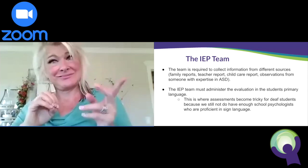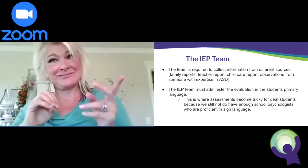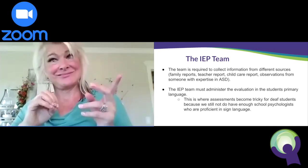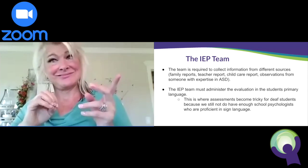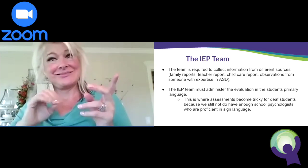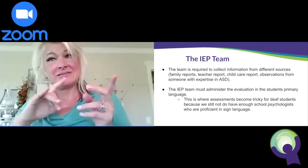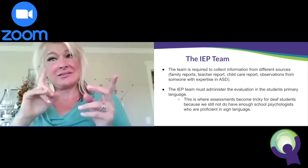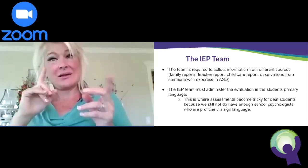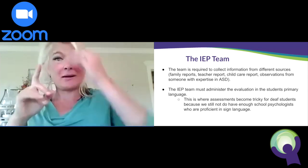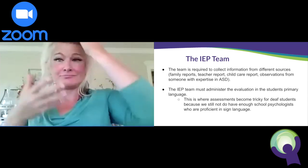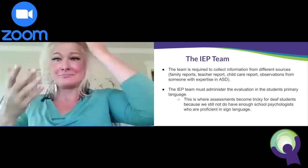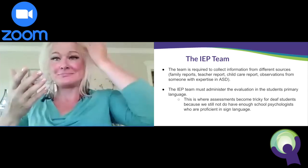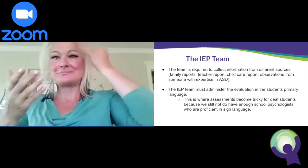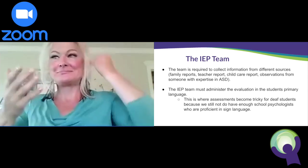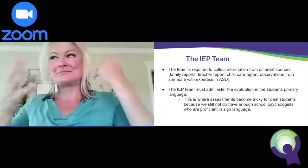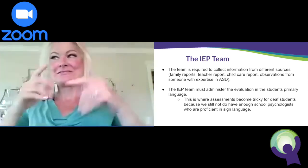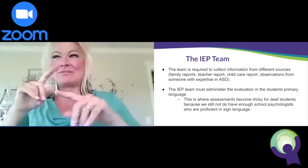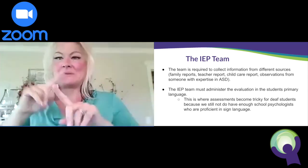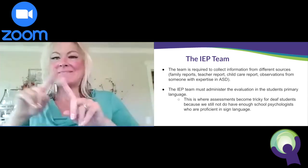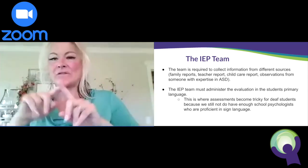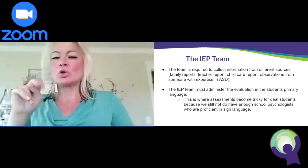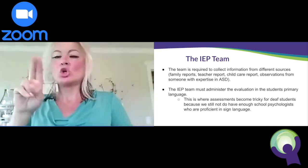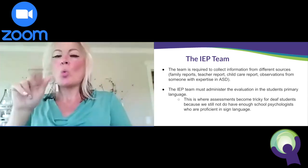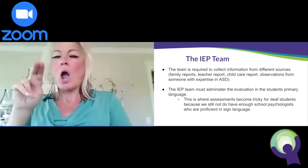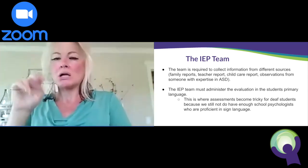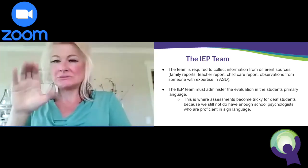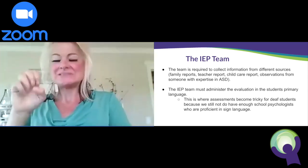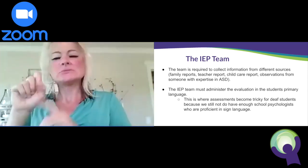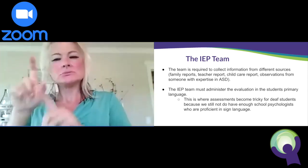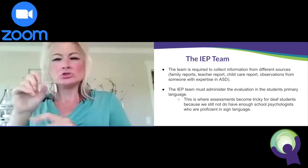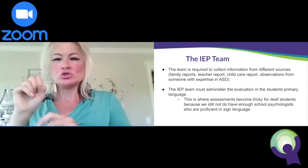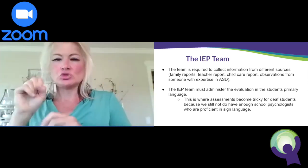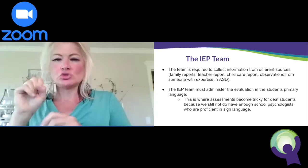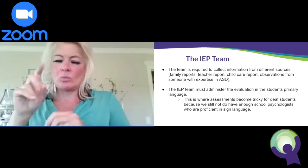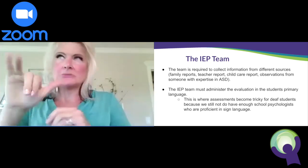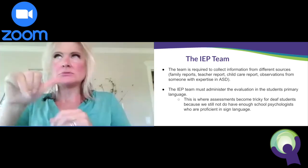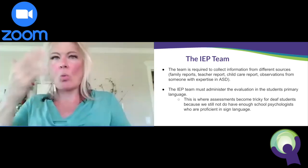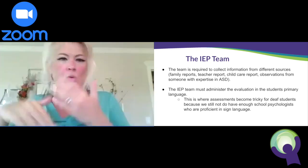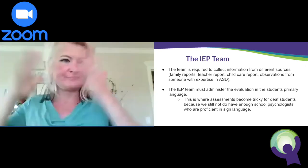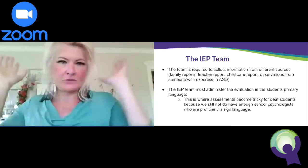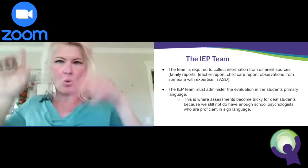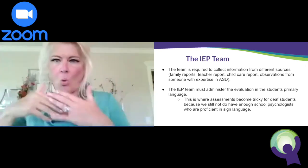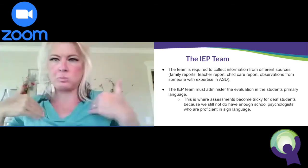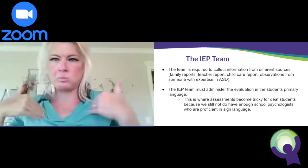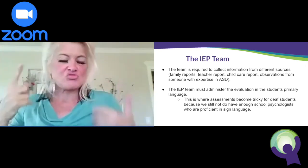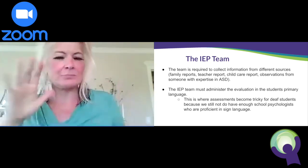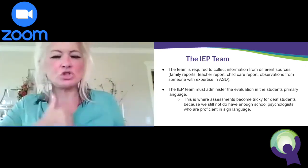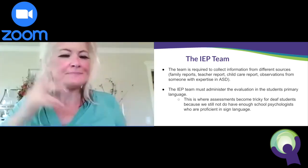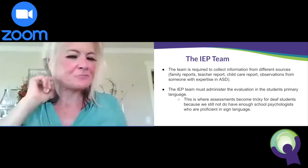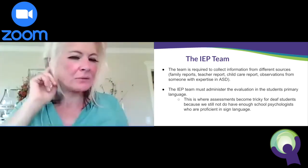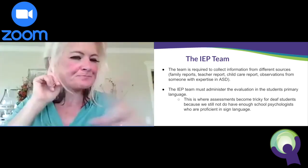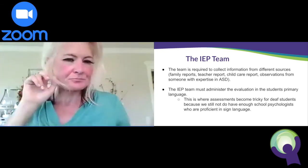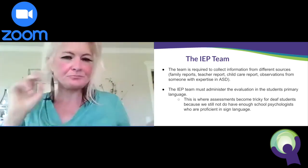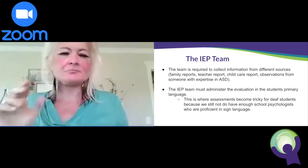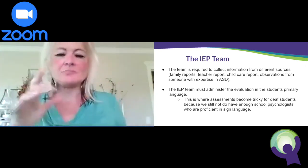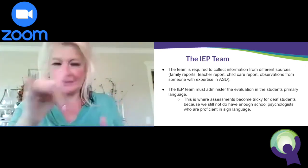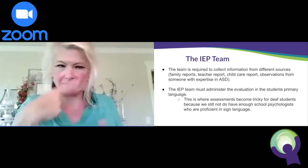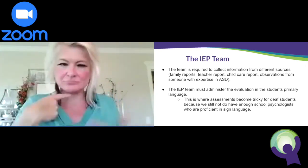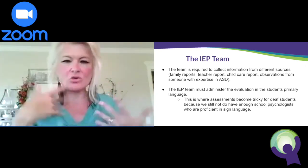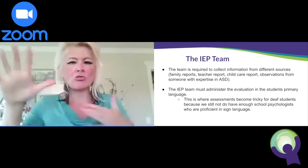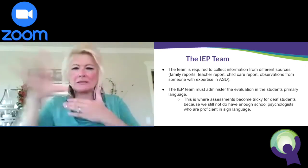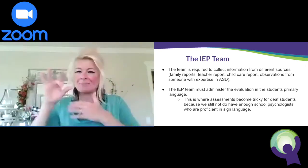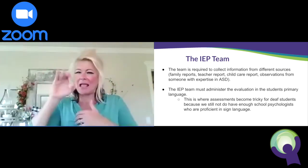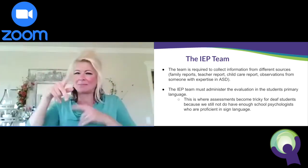to really have a good evaluation and to be able to identify all the nuances.